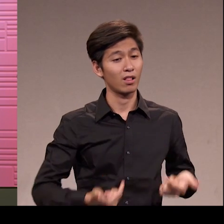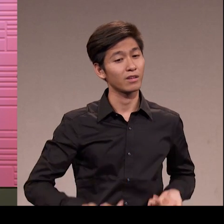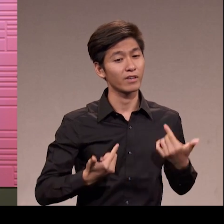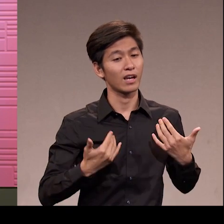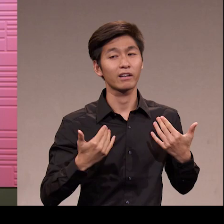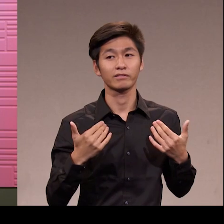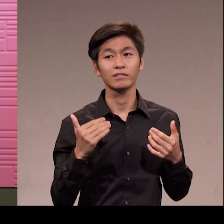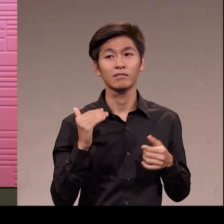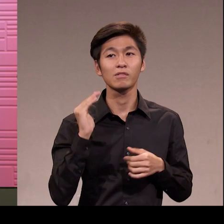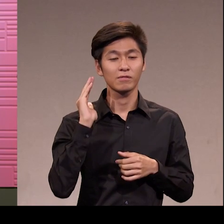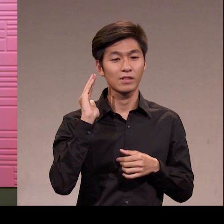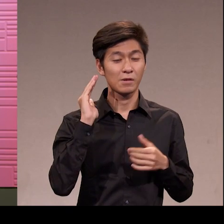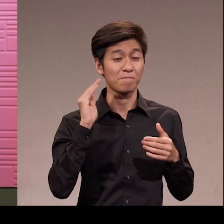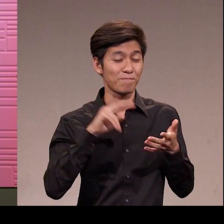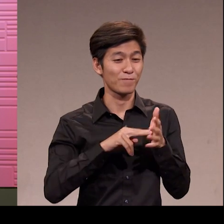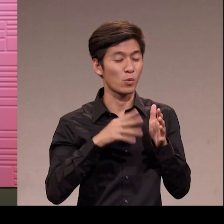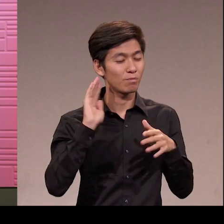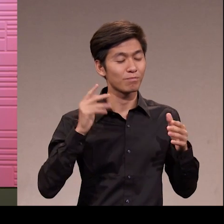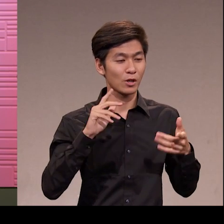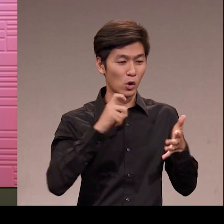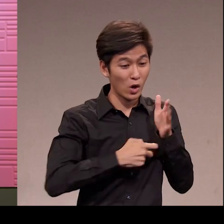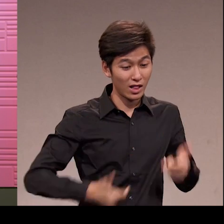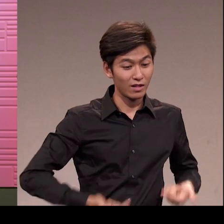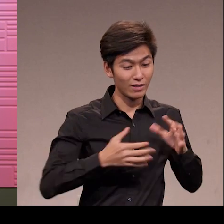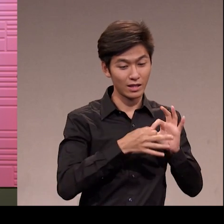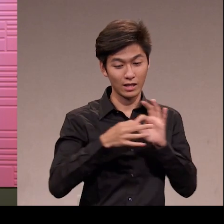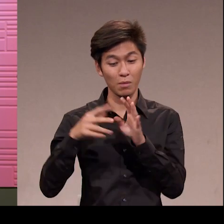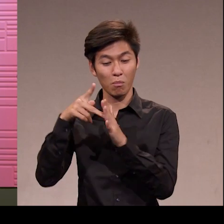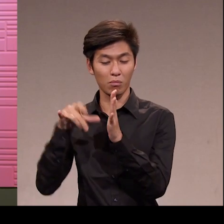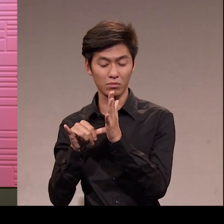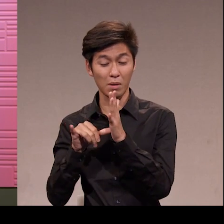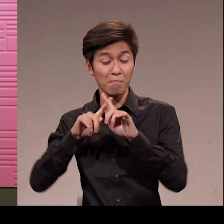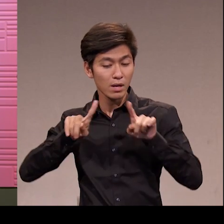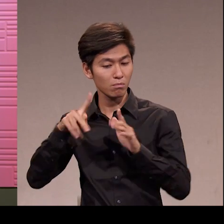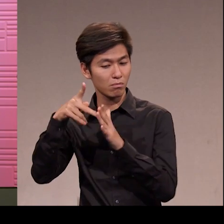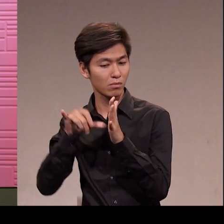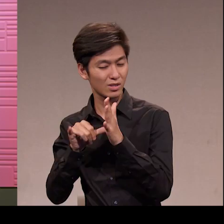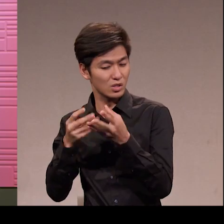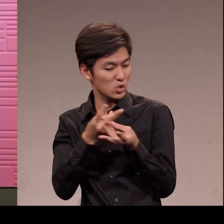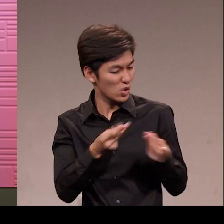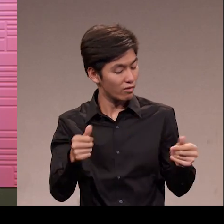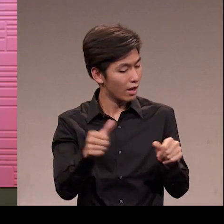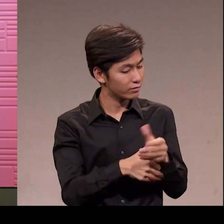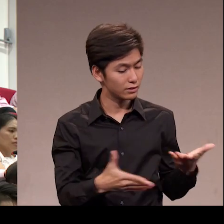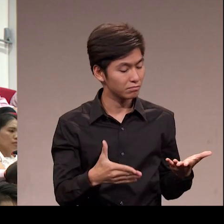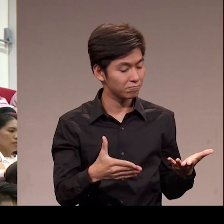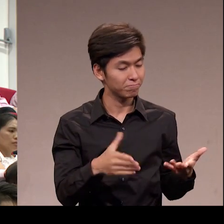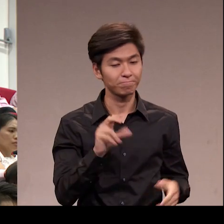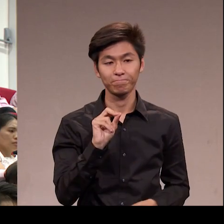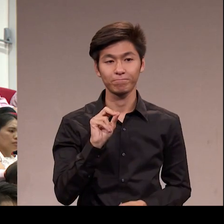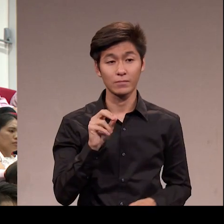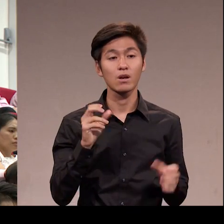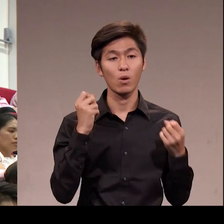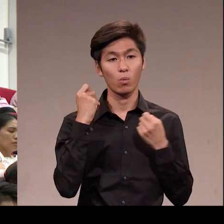and that even with good policies, we can't resolve the entire problem. I hope you understand that.